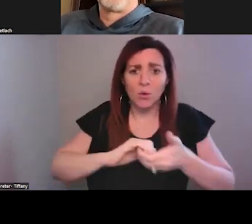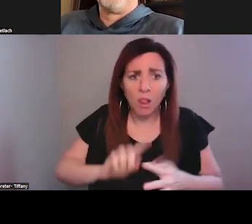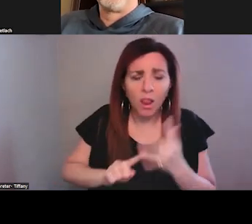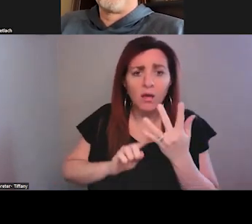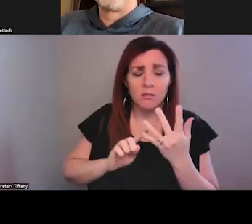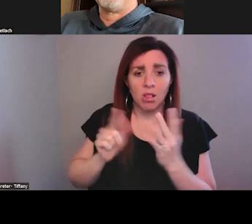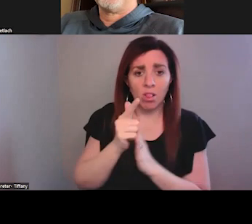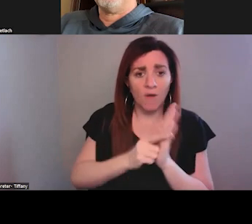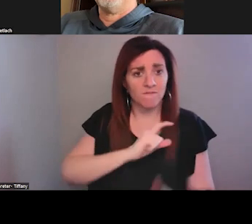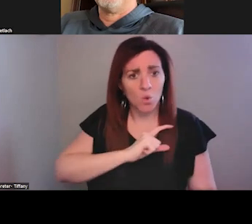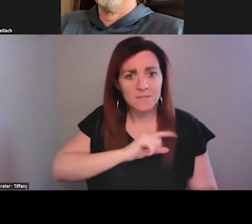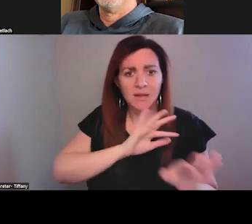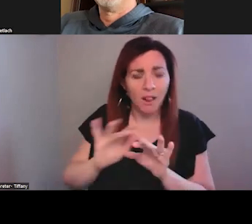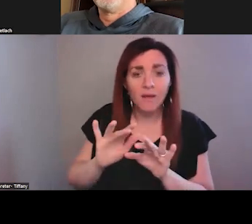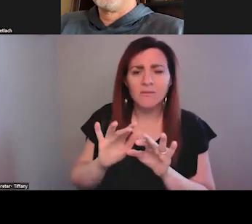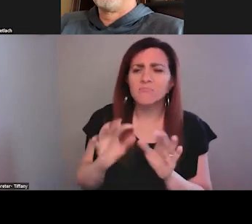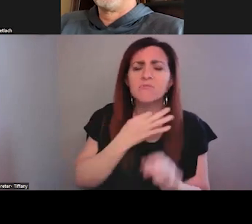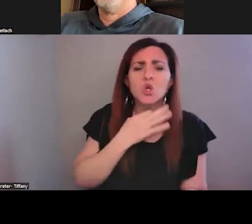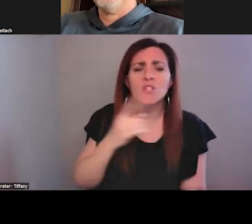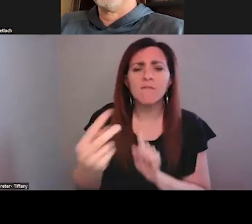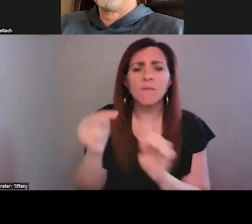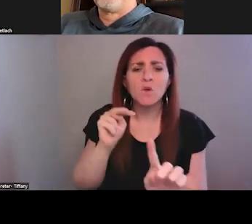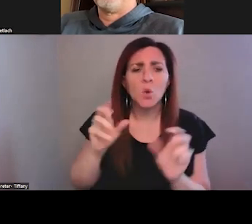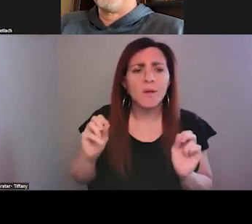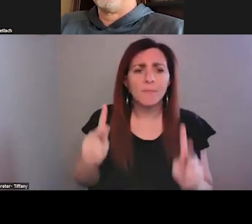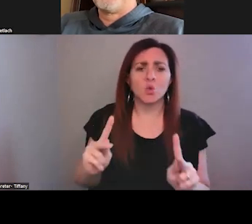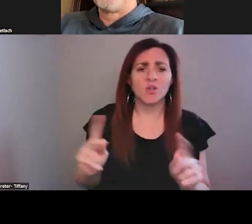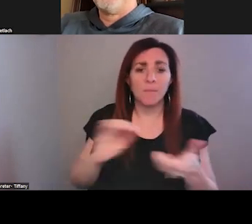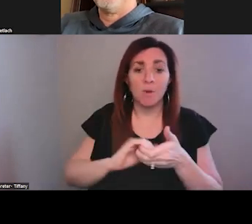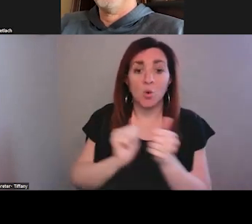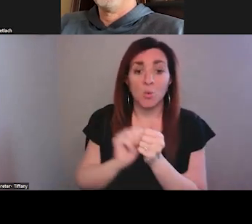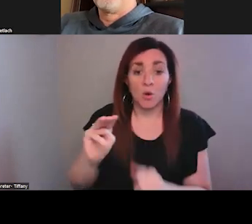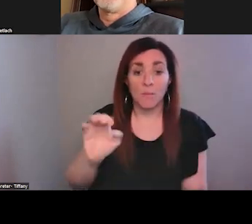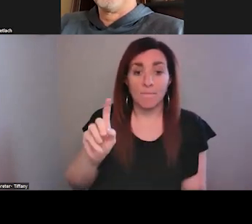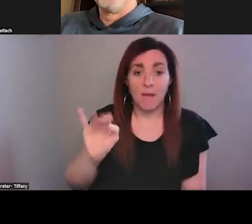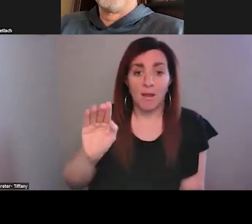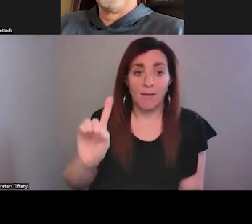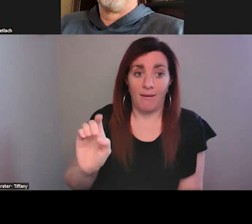JUST CURIOUS IF THAT IS SOMETHING YOU ARE WANTING TO PARTNER ON.